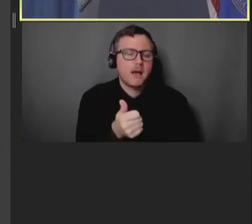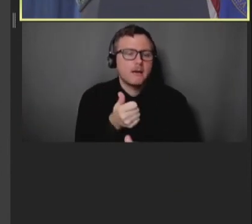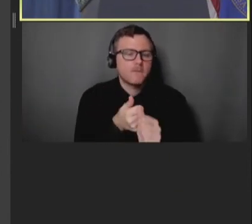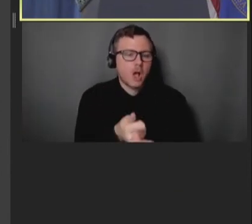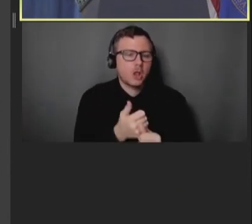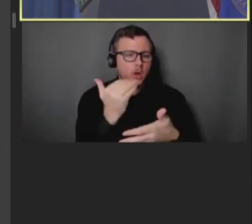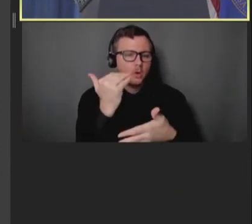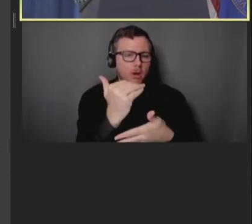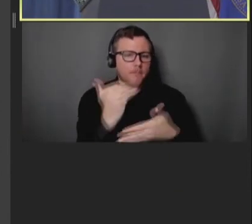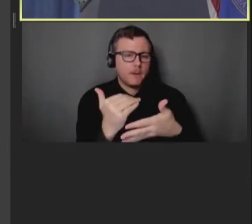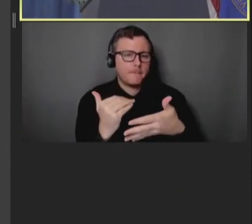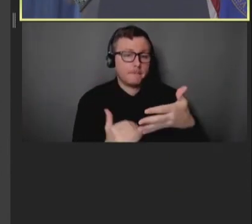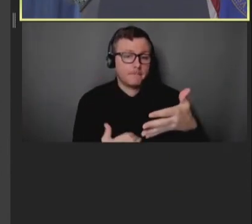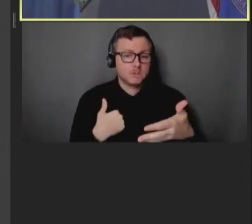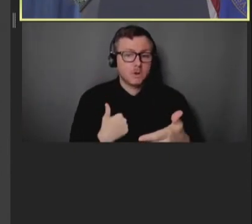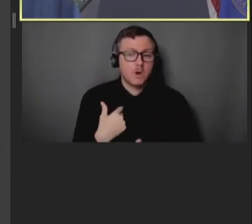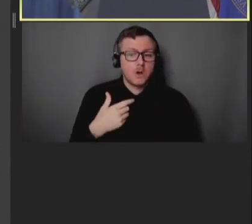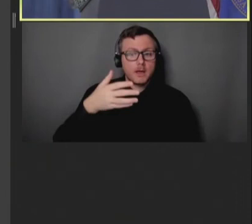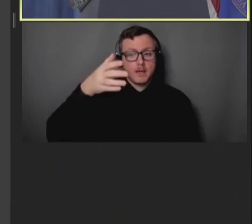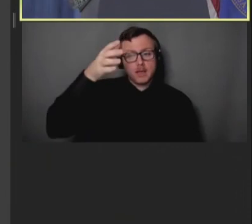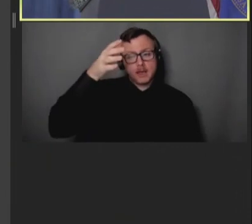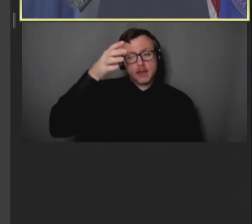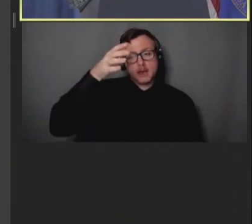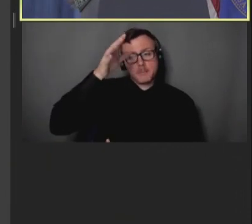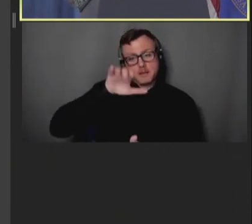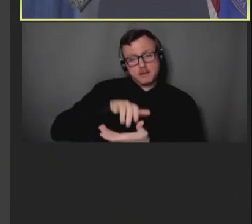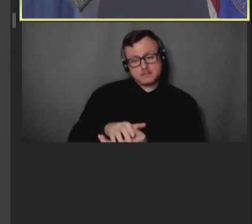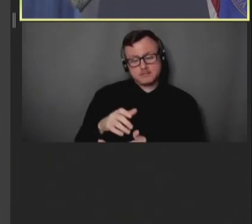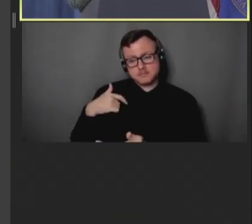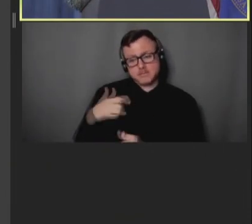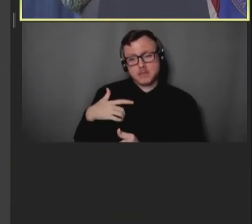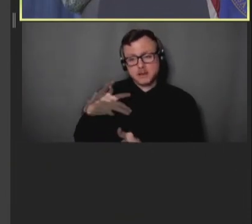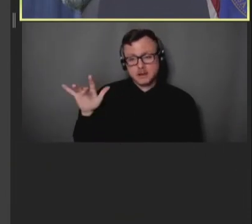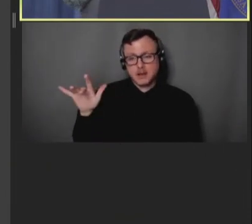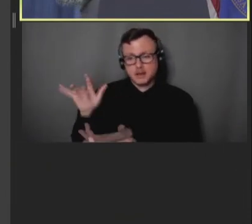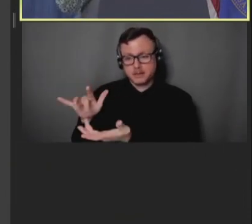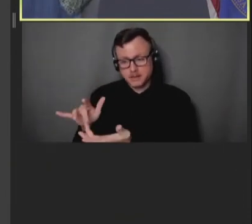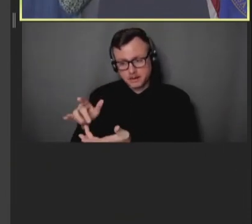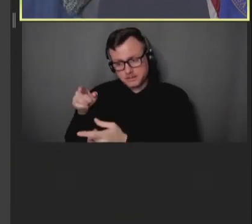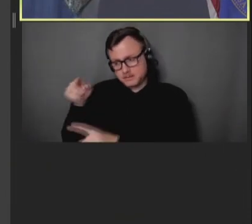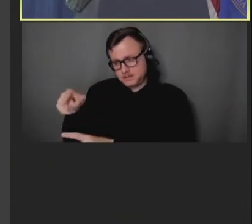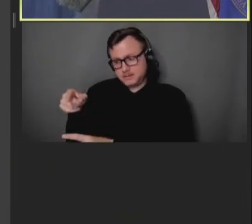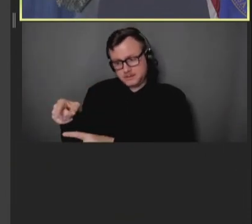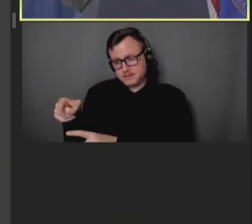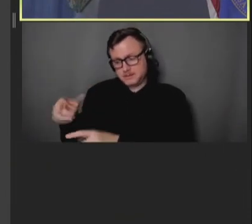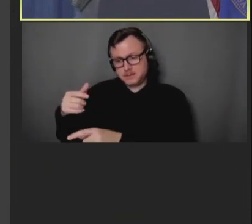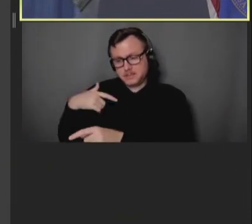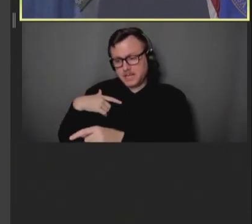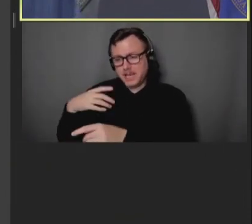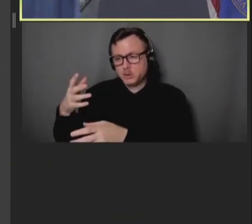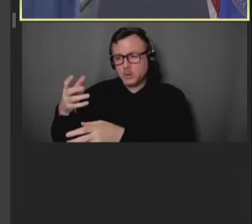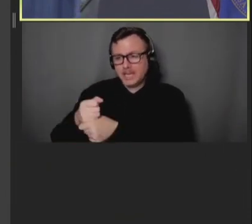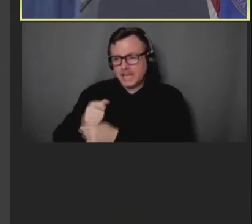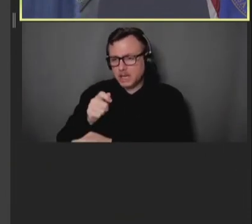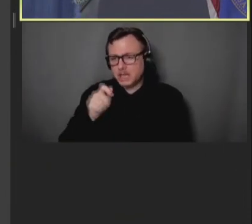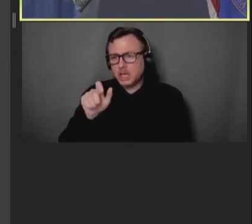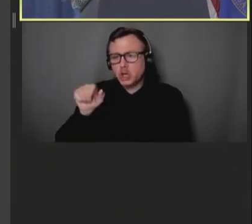So he called someone else in his back channel who he had worked with to get Q-tips from somewhere during testing [unintelligible] guard and said,